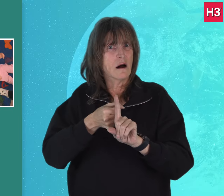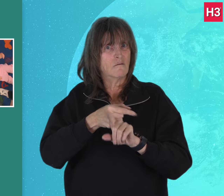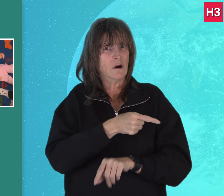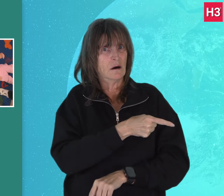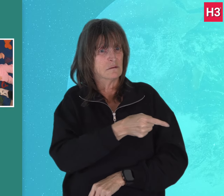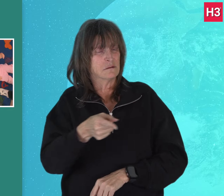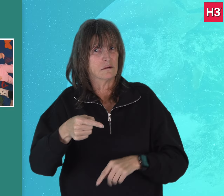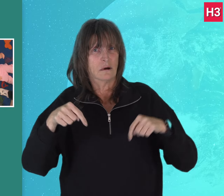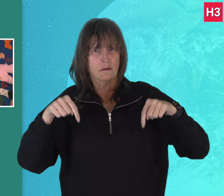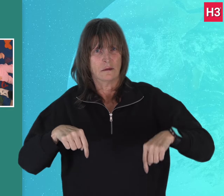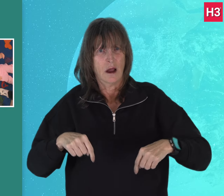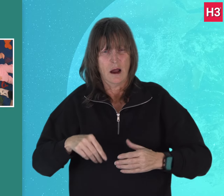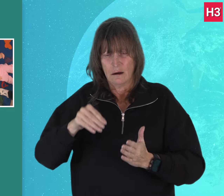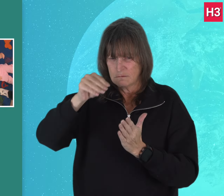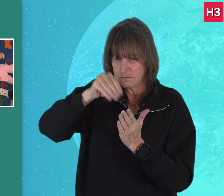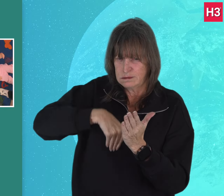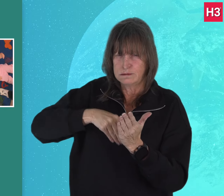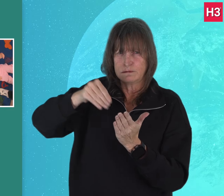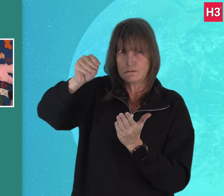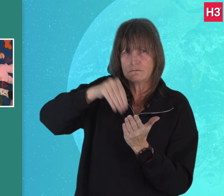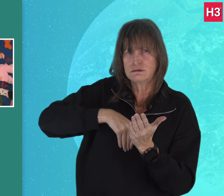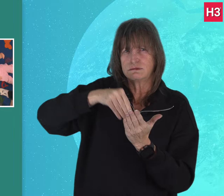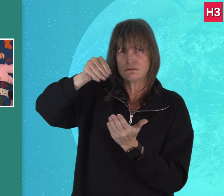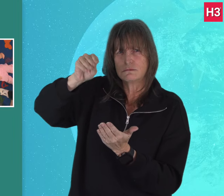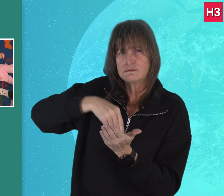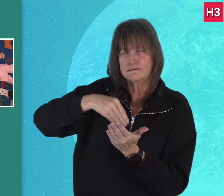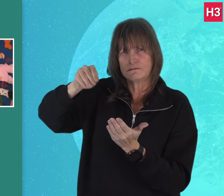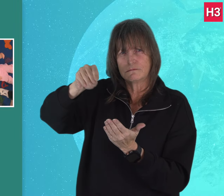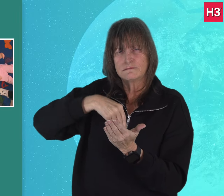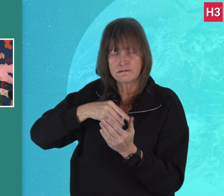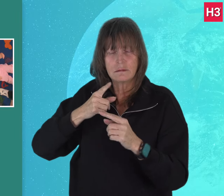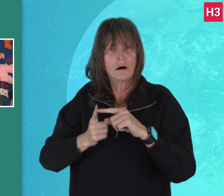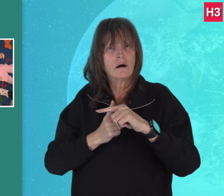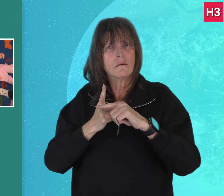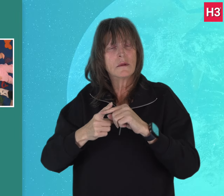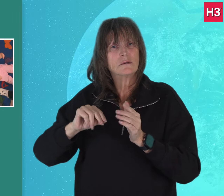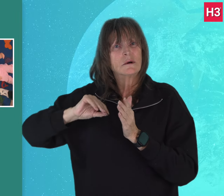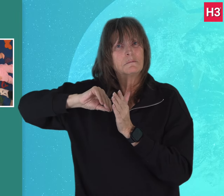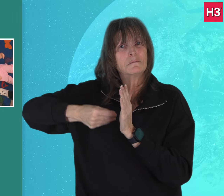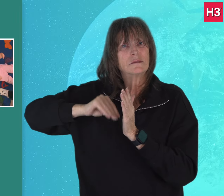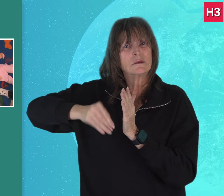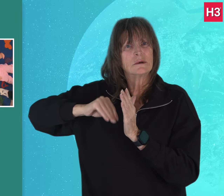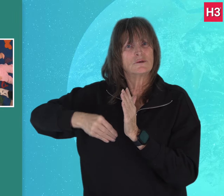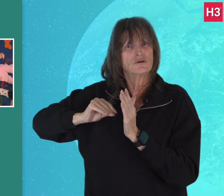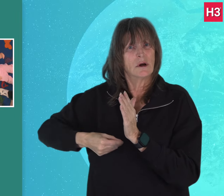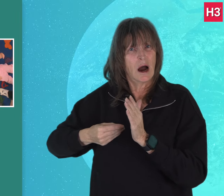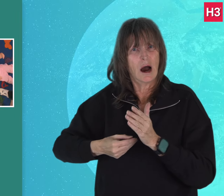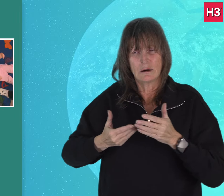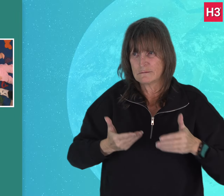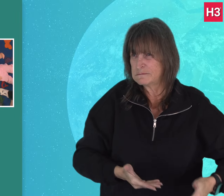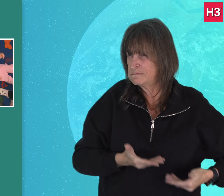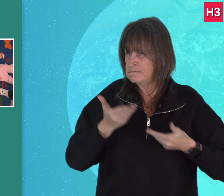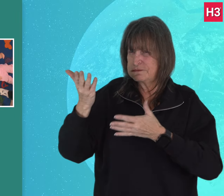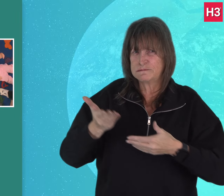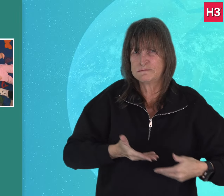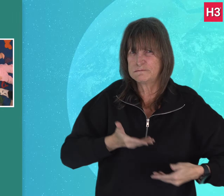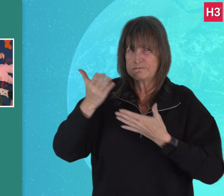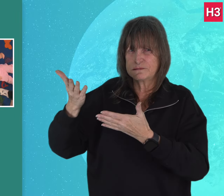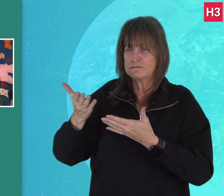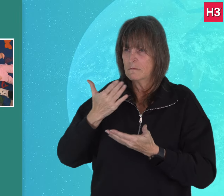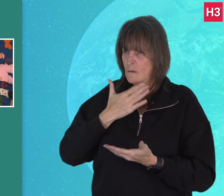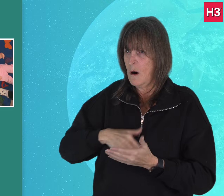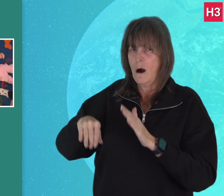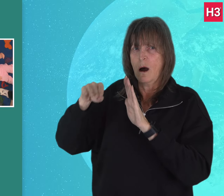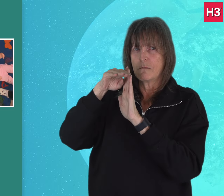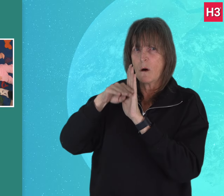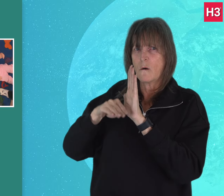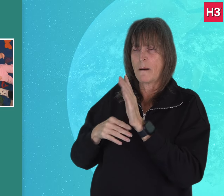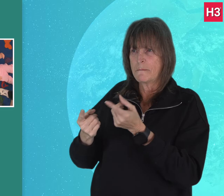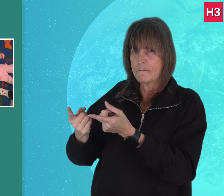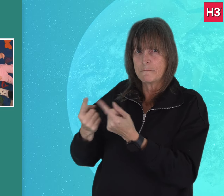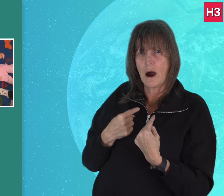the government. Families and advocates are now writing letters